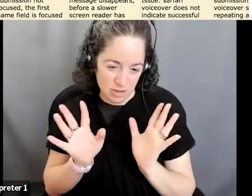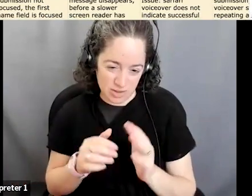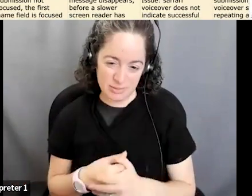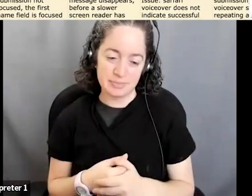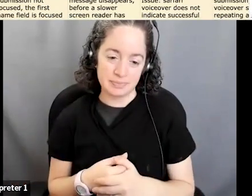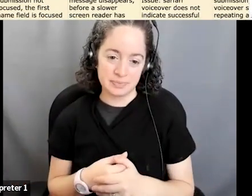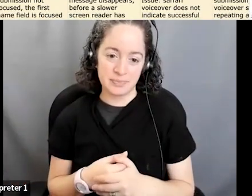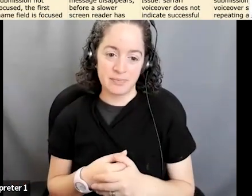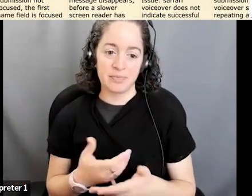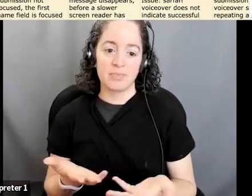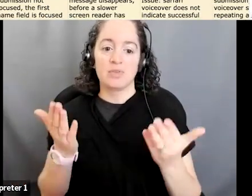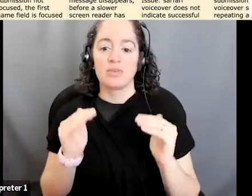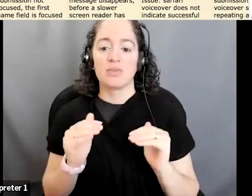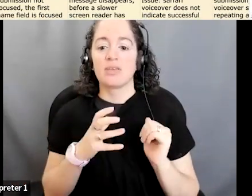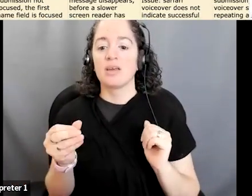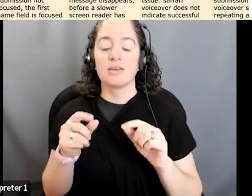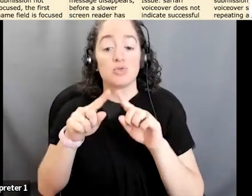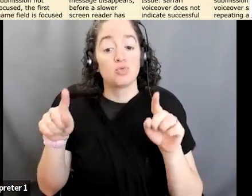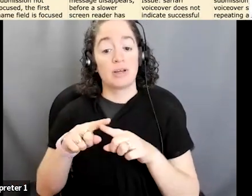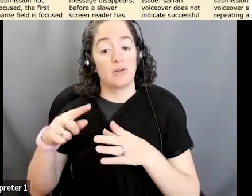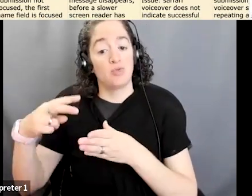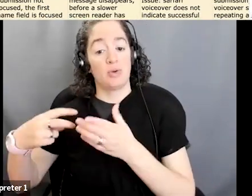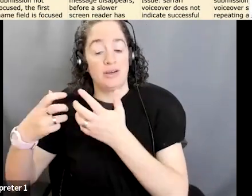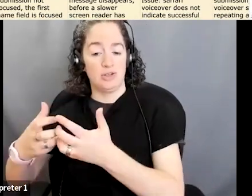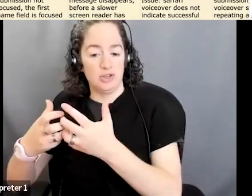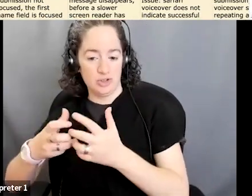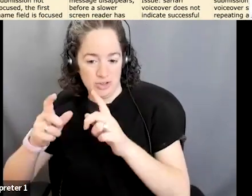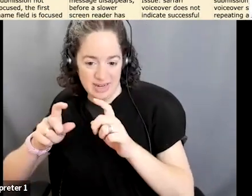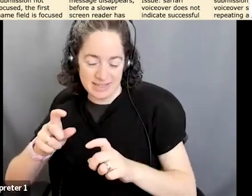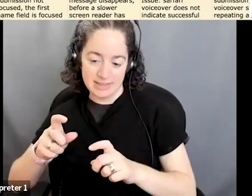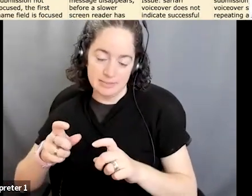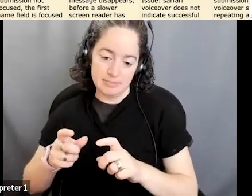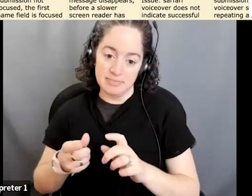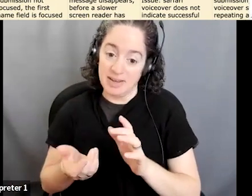The screen reader test is-- of course, make sure to watch that video.